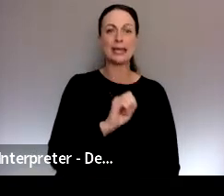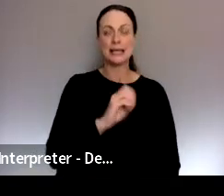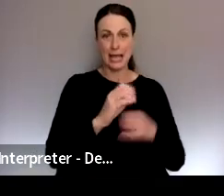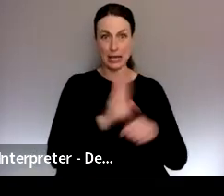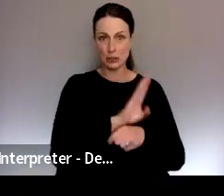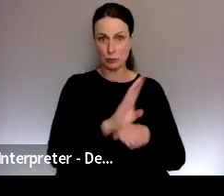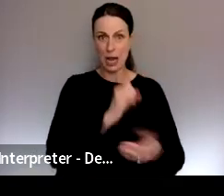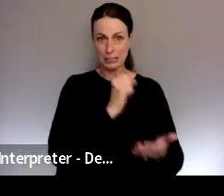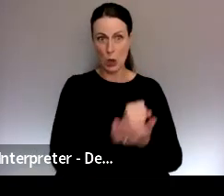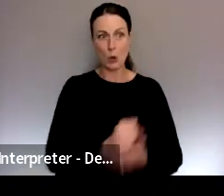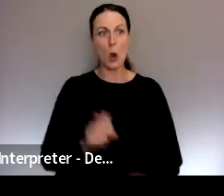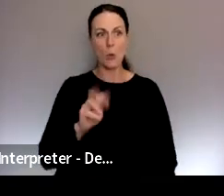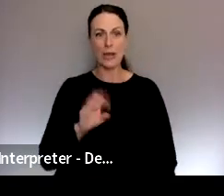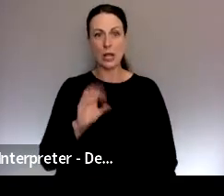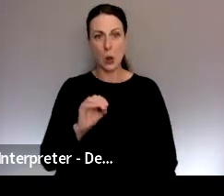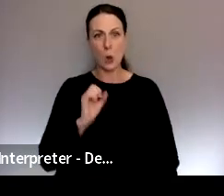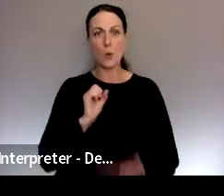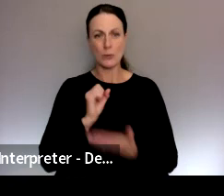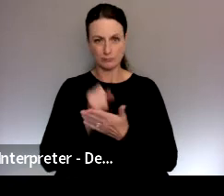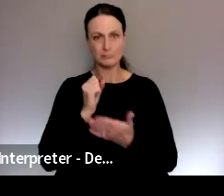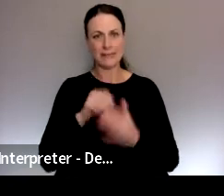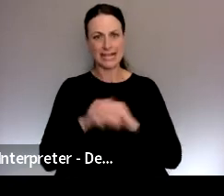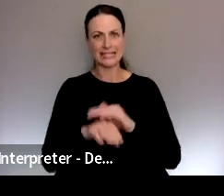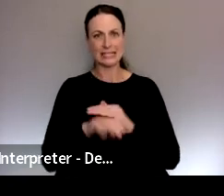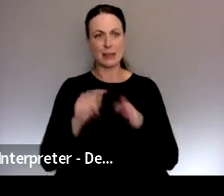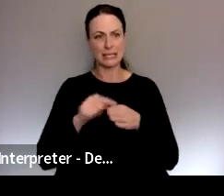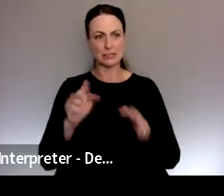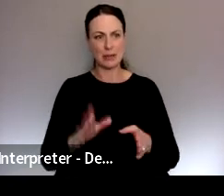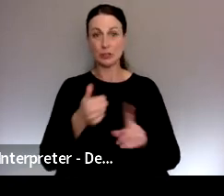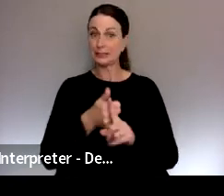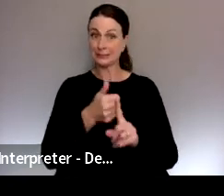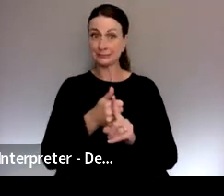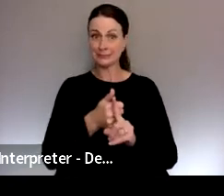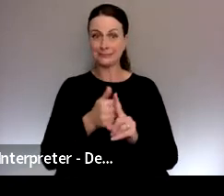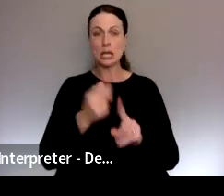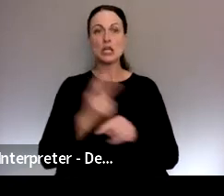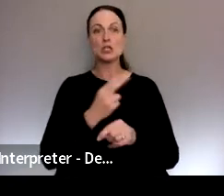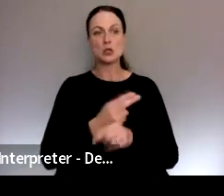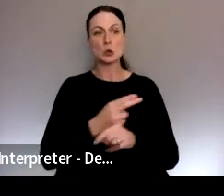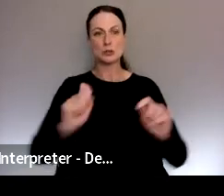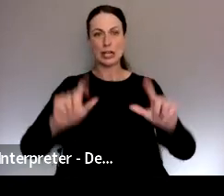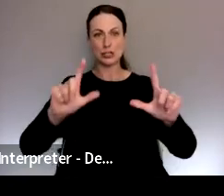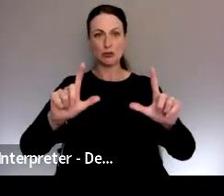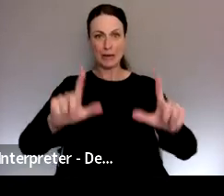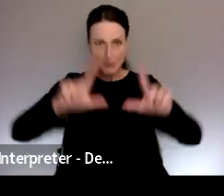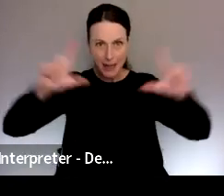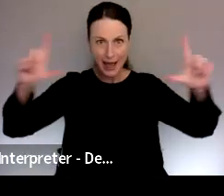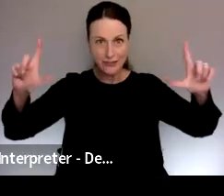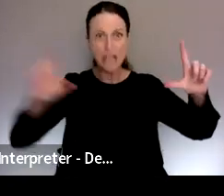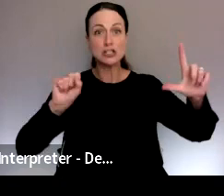It also shows a WeCo accessibility specialist who is using screen magnification software